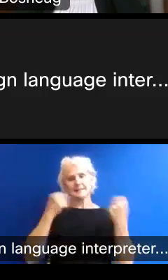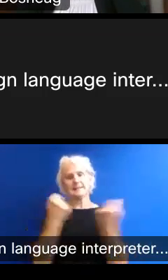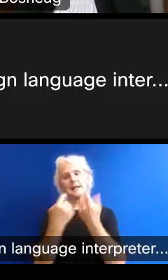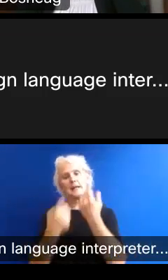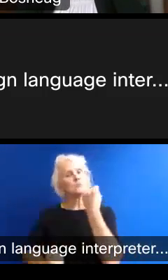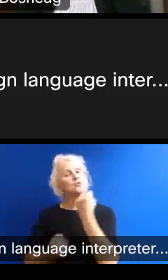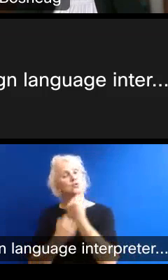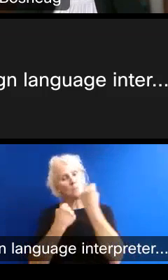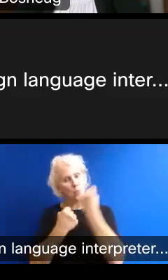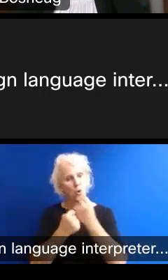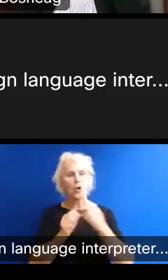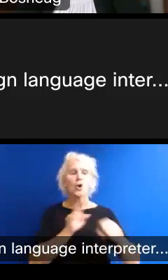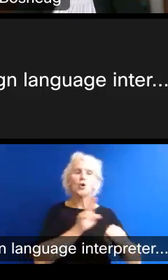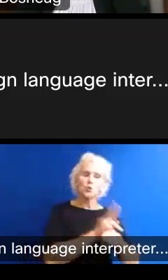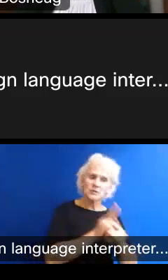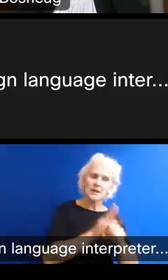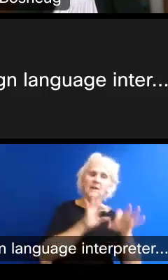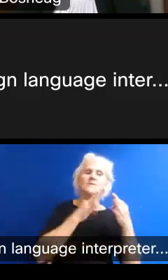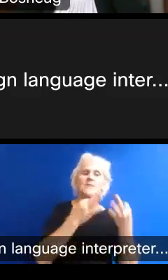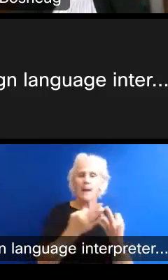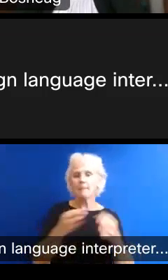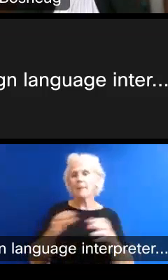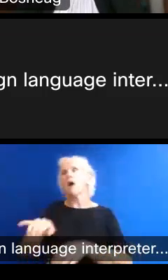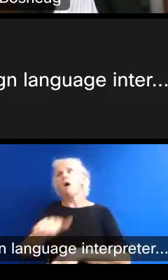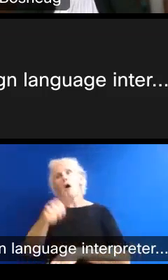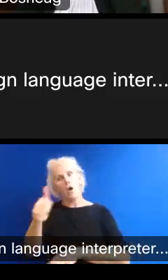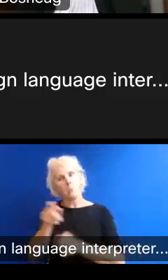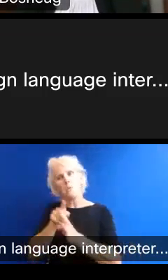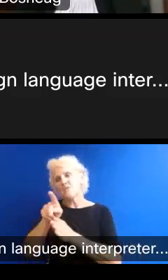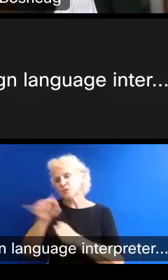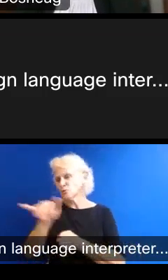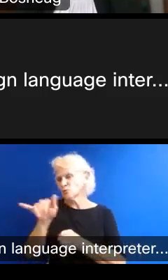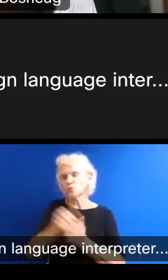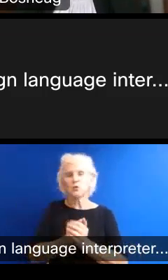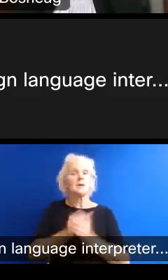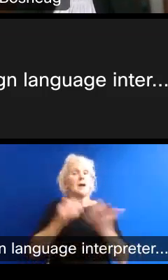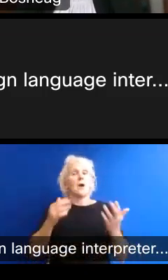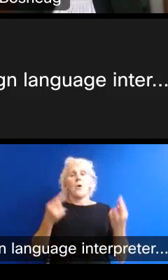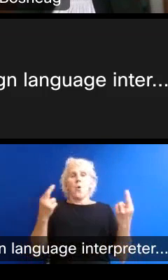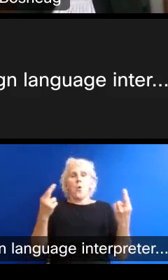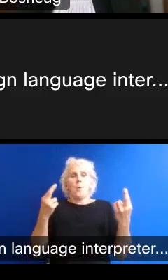family or kin and professionals. And so the hope here is that we can begin to label these